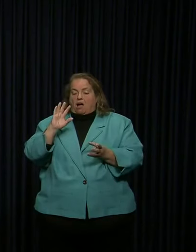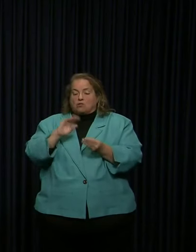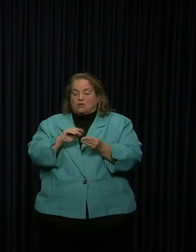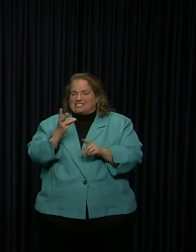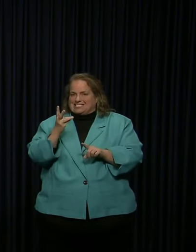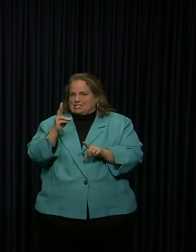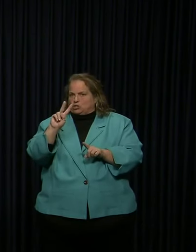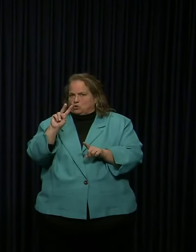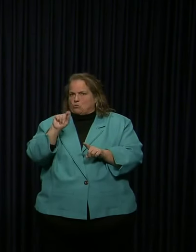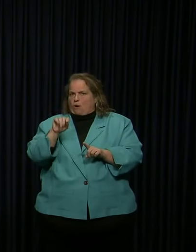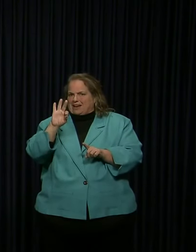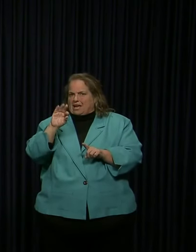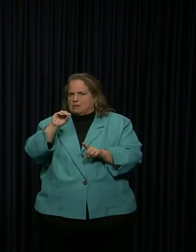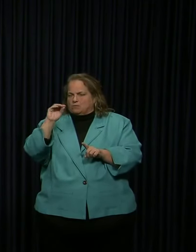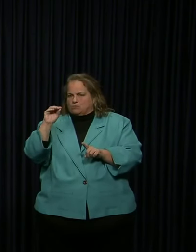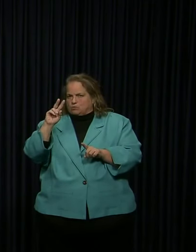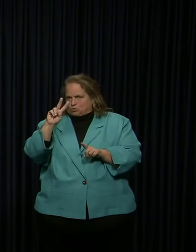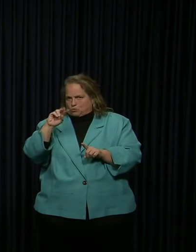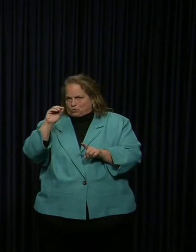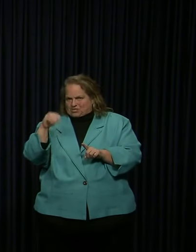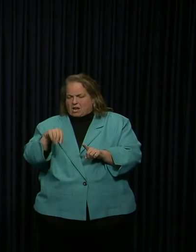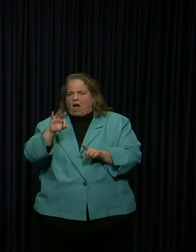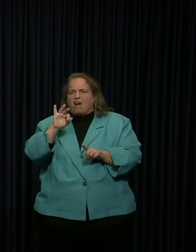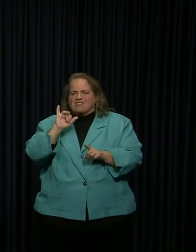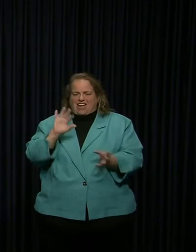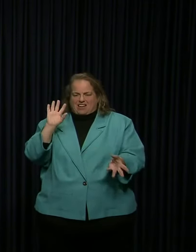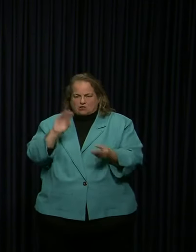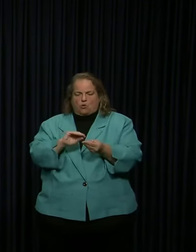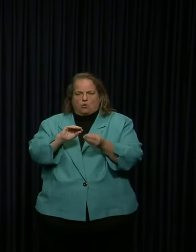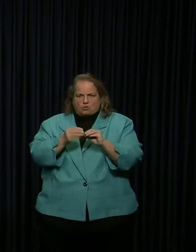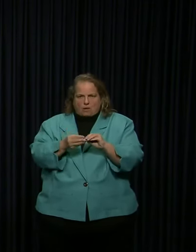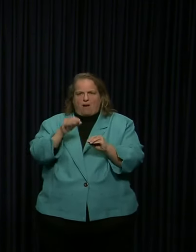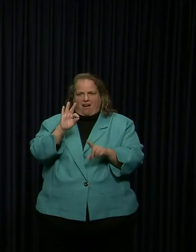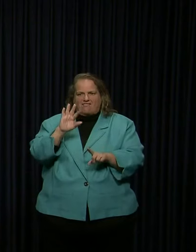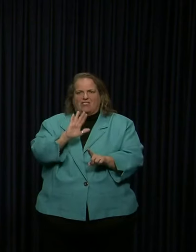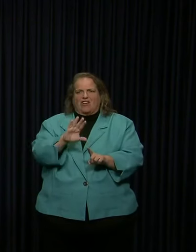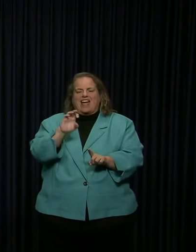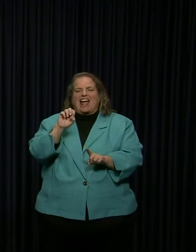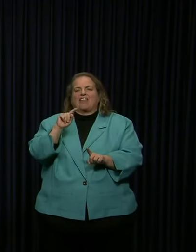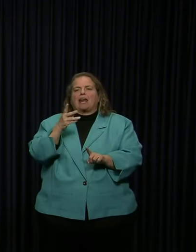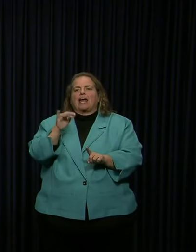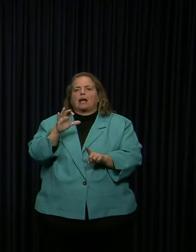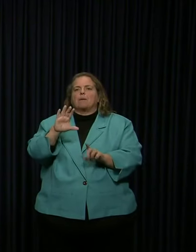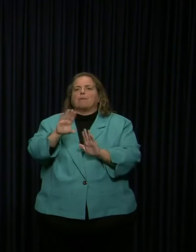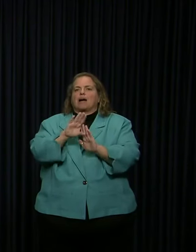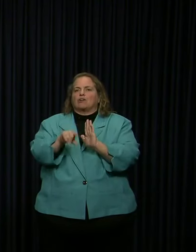REASONS HEAR HERE. WE SHOULD HAVE BEEN DOING BETTER IN OUR HEALTH CARE SYSTEM AND IN